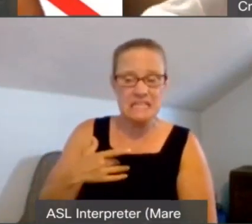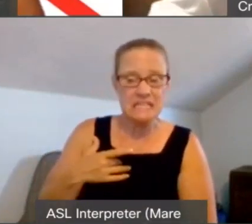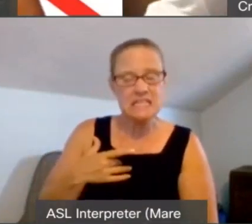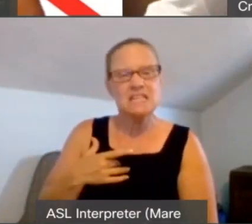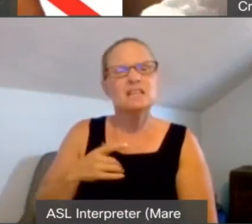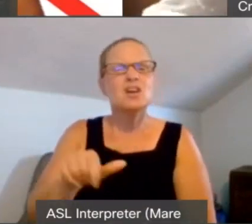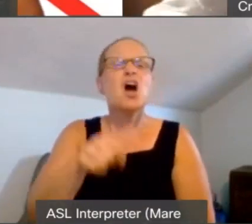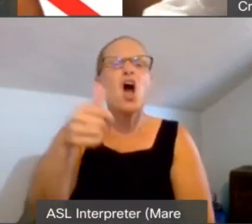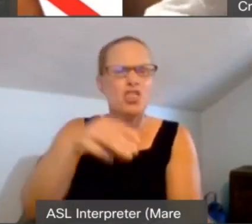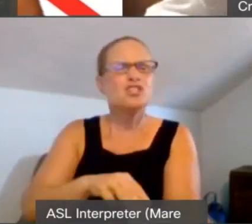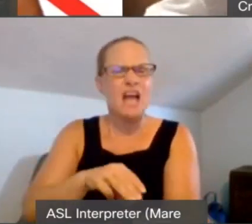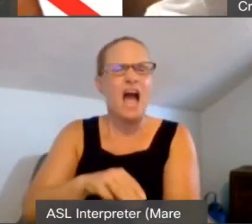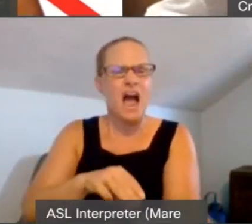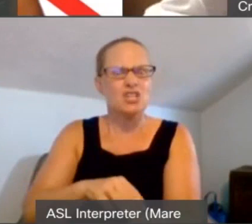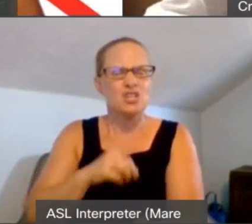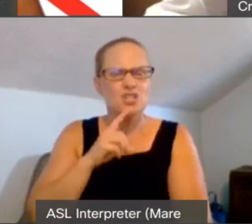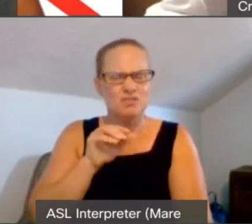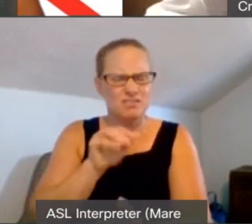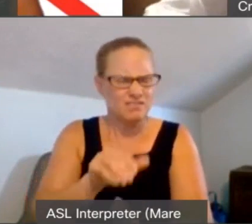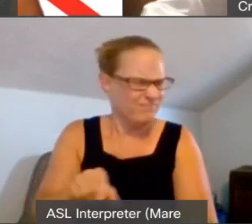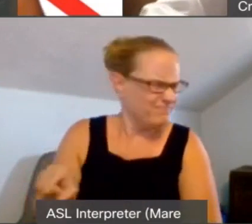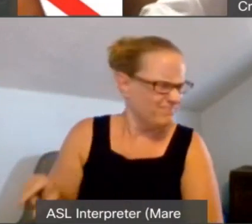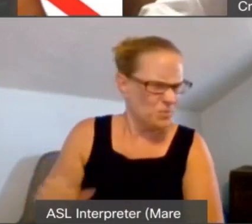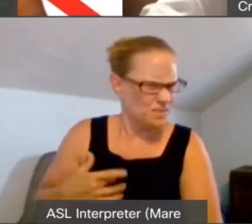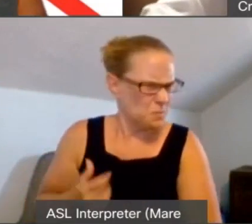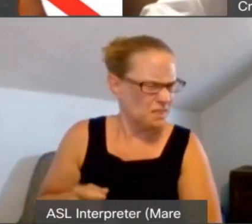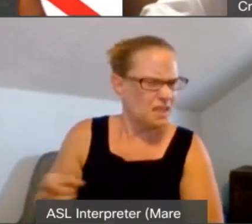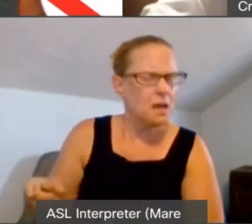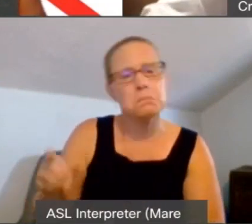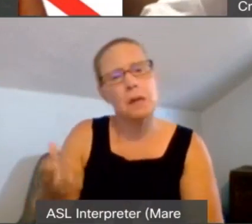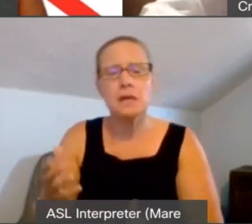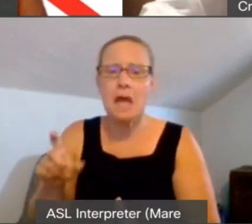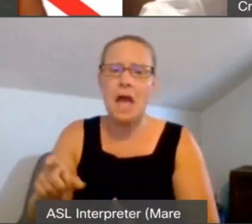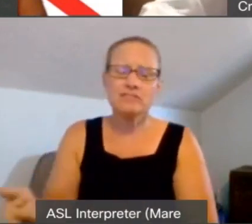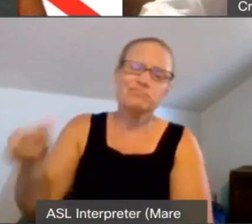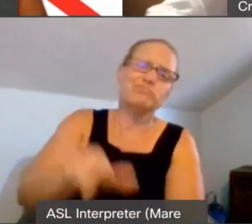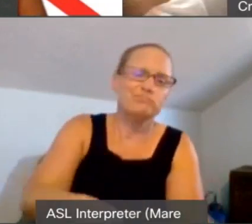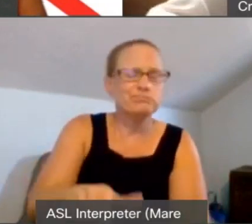you information, you will have to go and have to serve as that but hopefully you never have to cross that road.